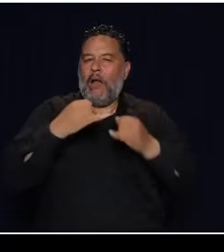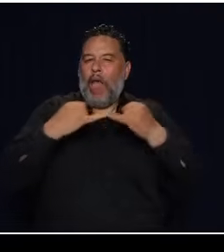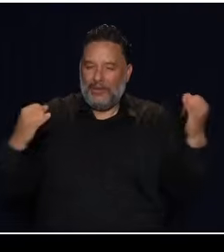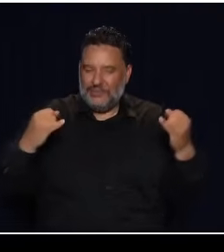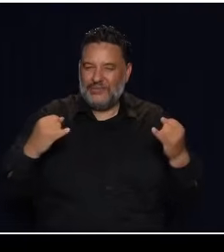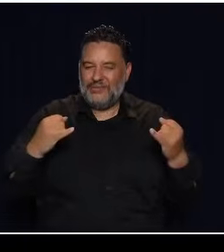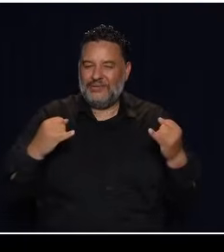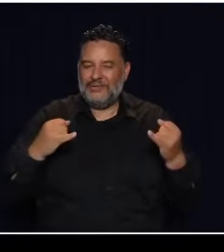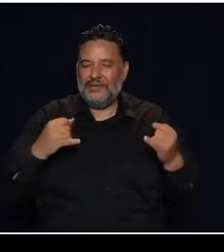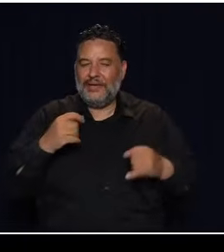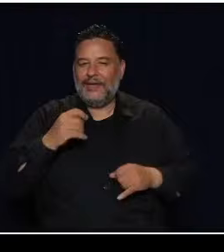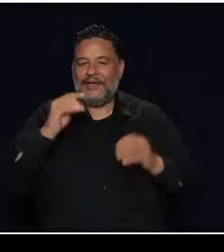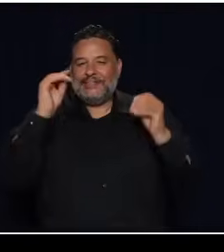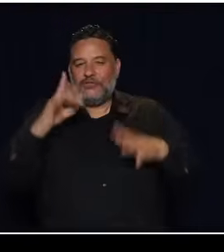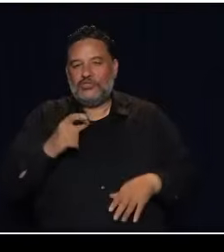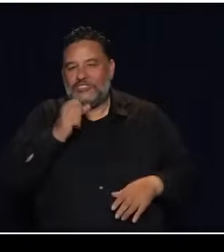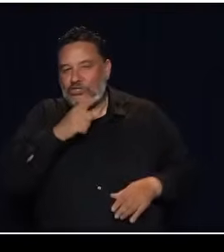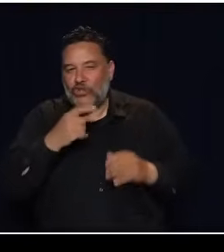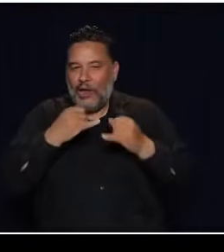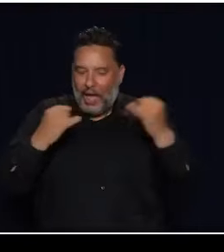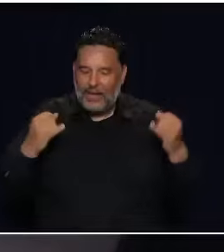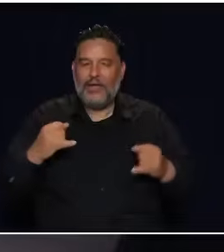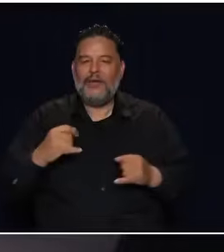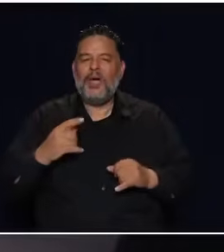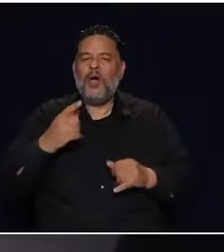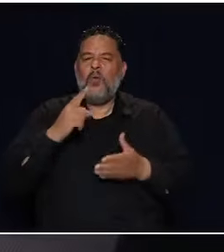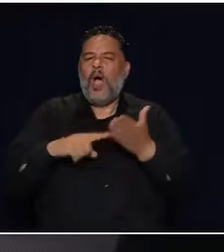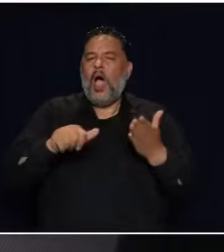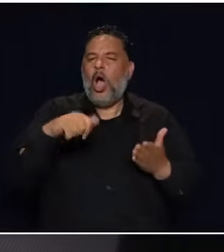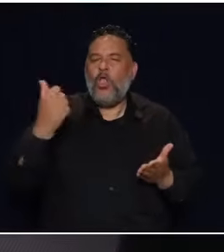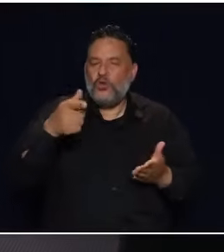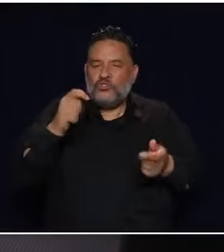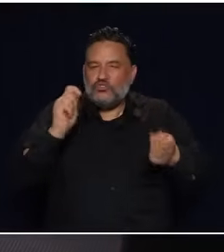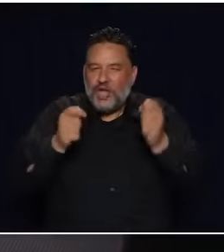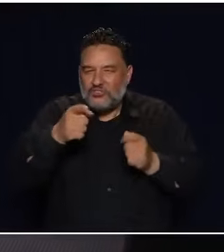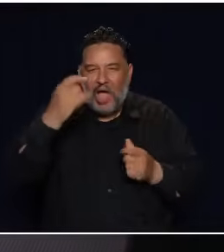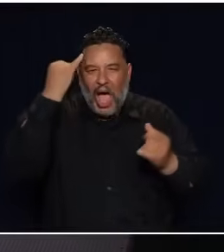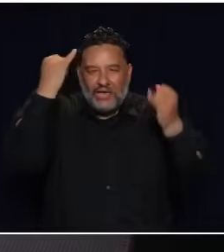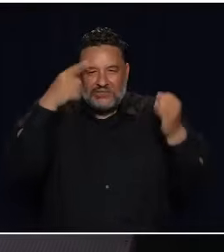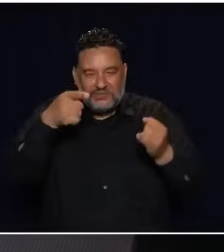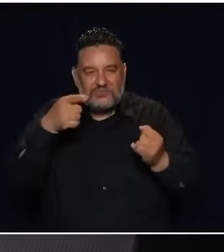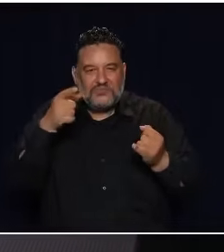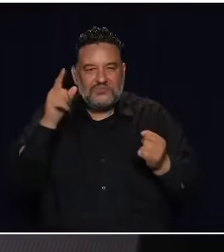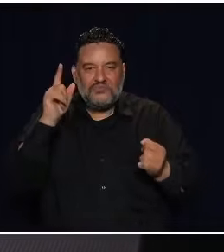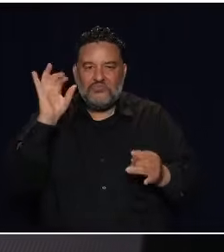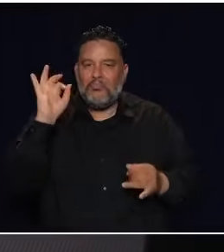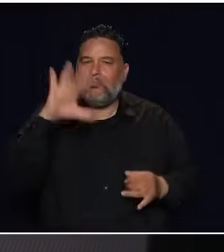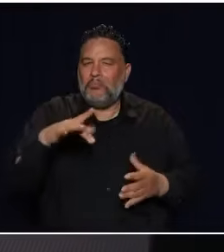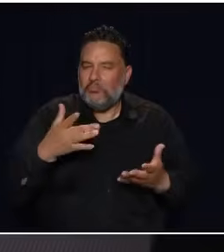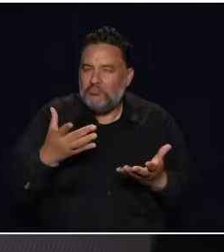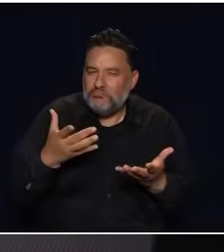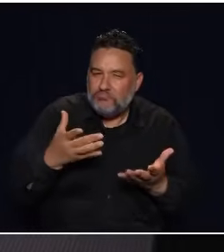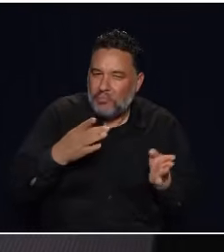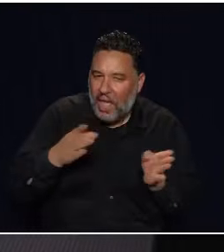THAT. I KNOW YOU MENTIONED TAKING DOWN